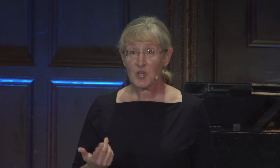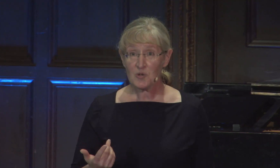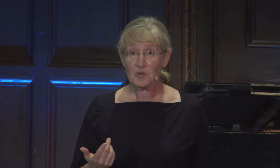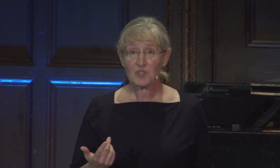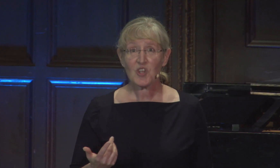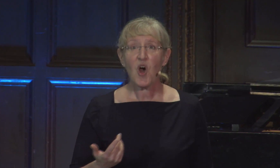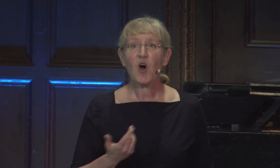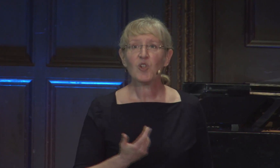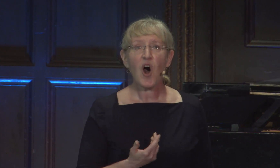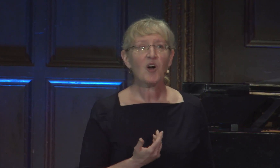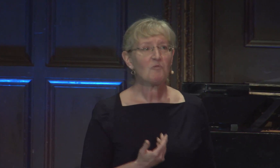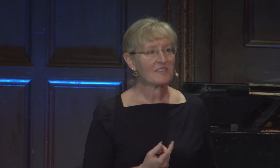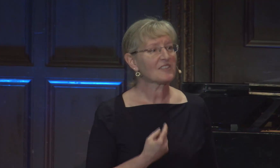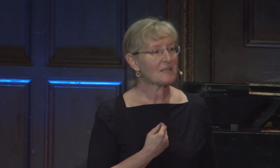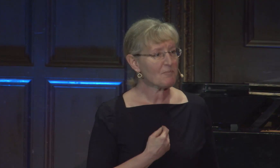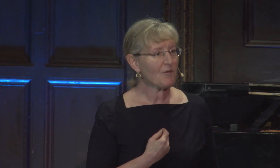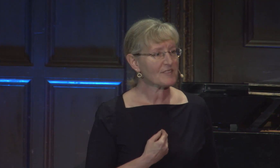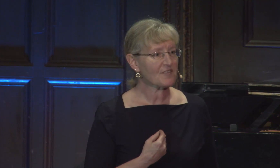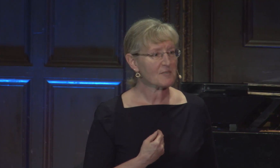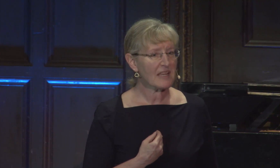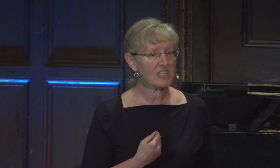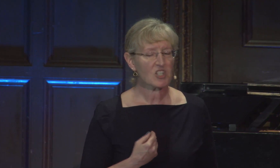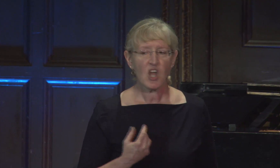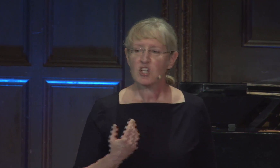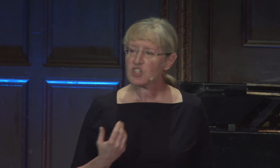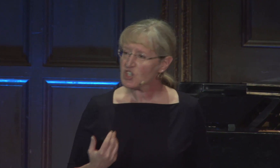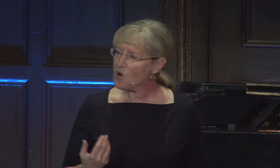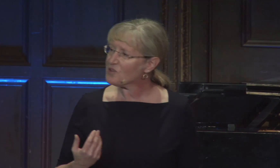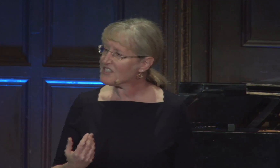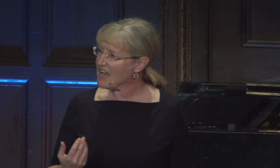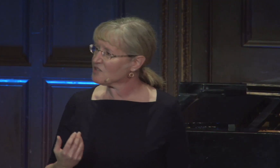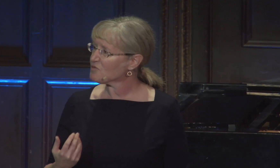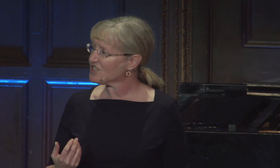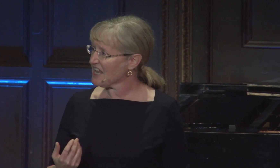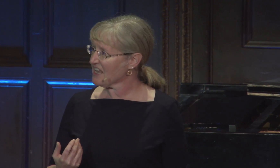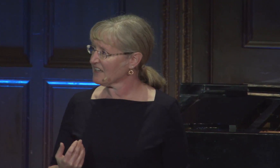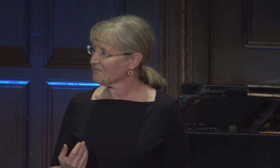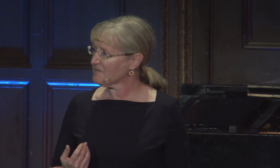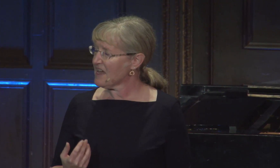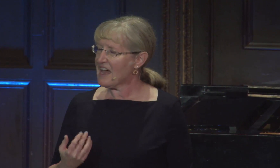Cues along with the lip movements of speech show the sounds we're saying,